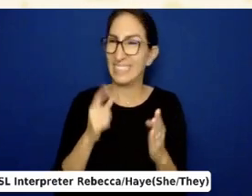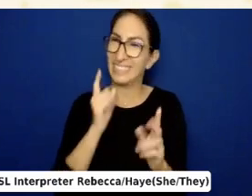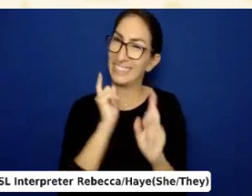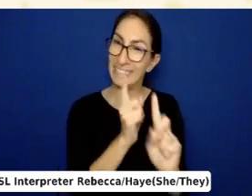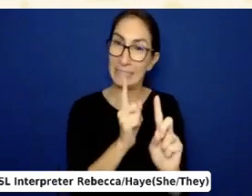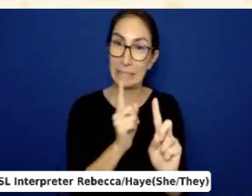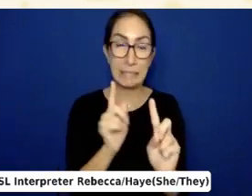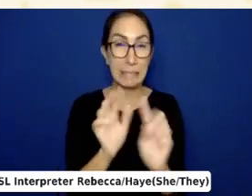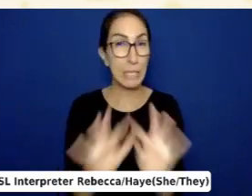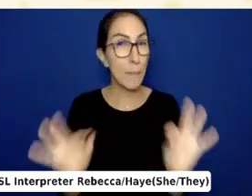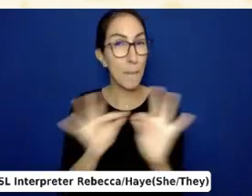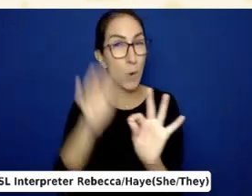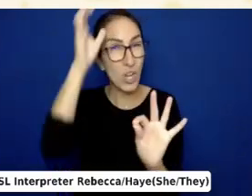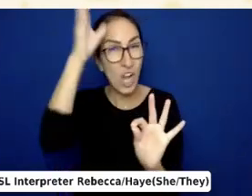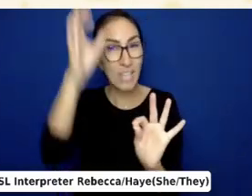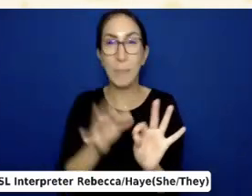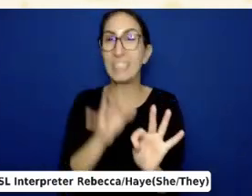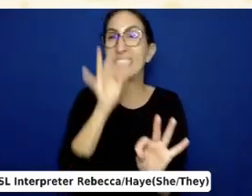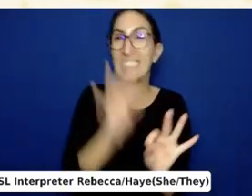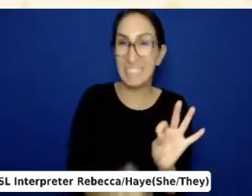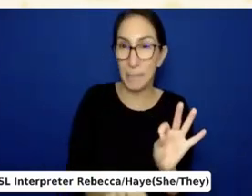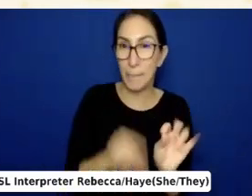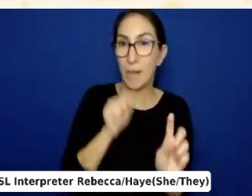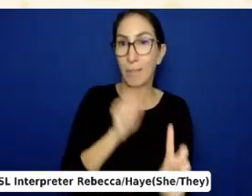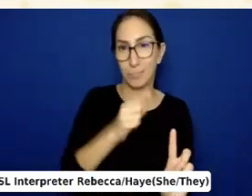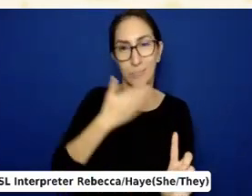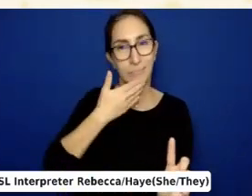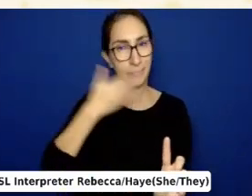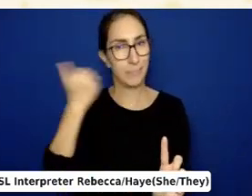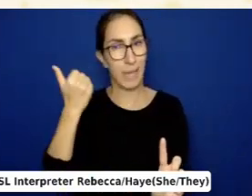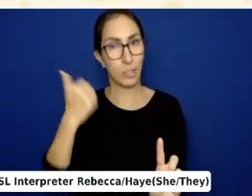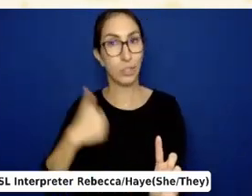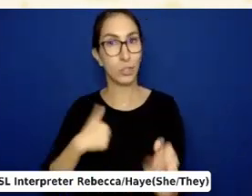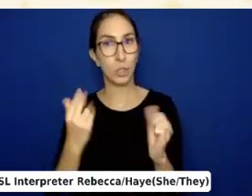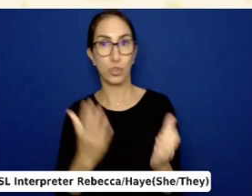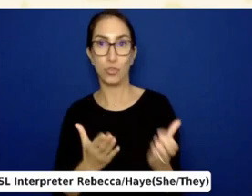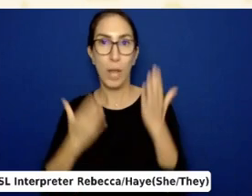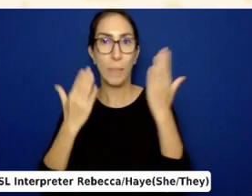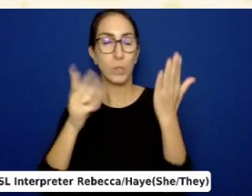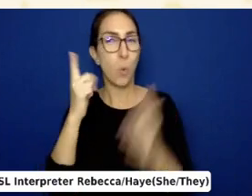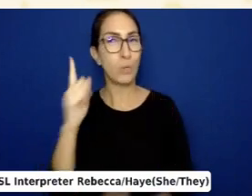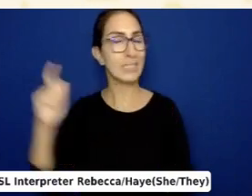So my recommendation is always keep in mind the language.